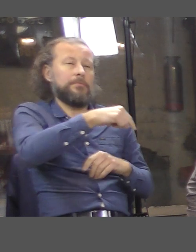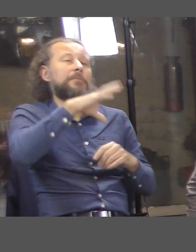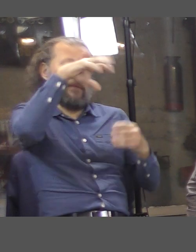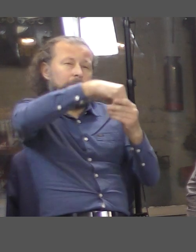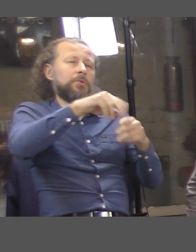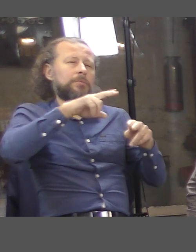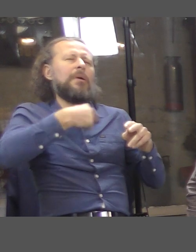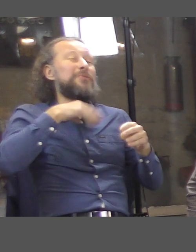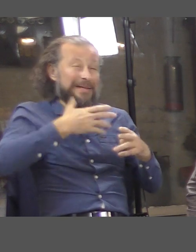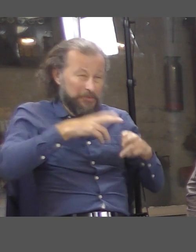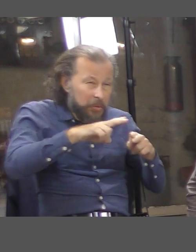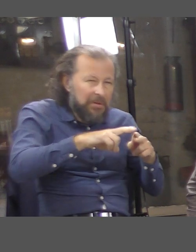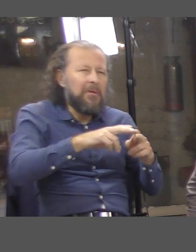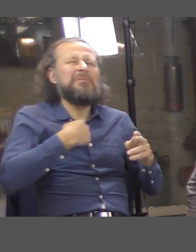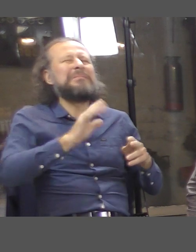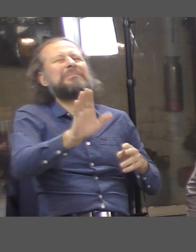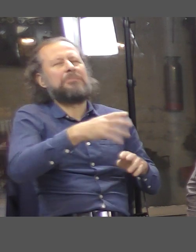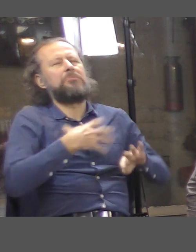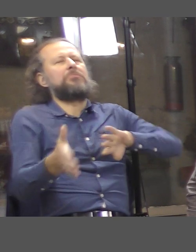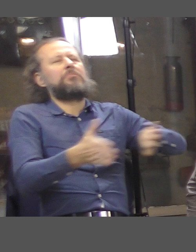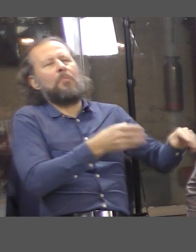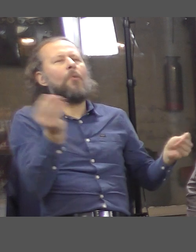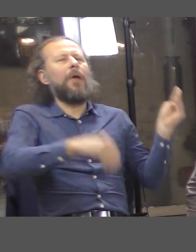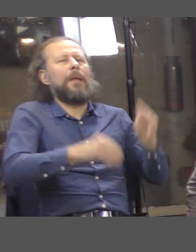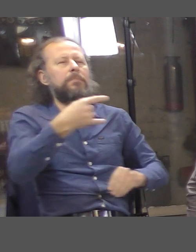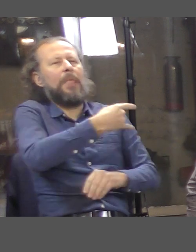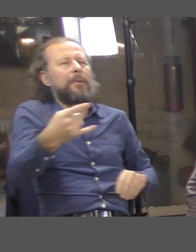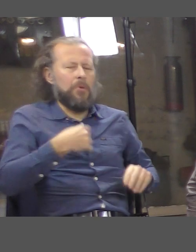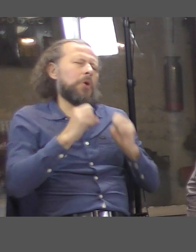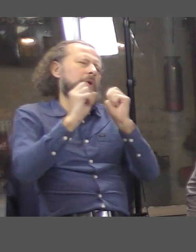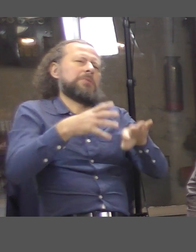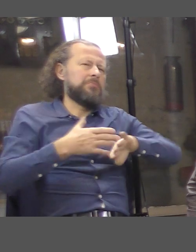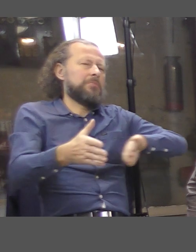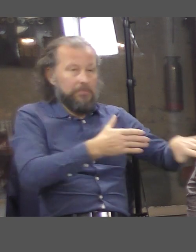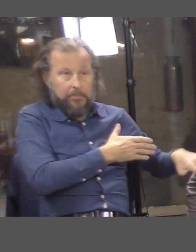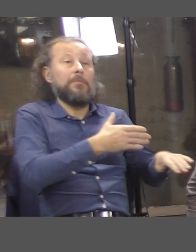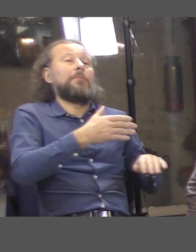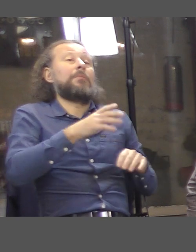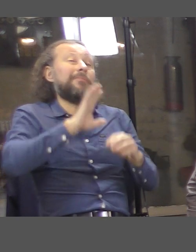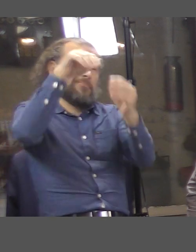I was working there but not as a a locksmith but a furniture fitter,